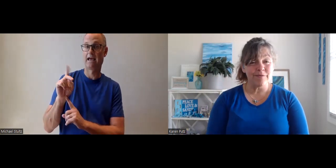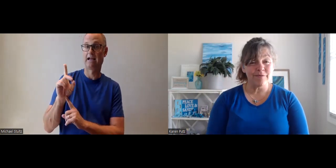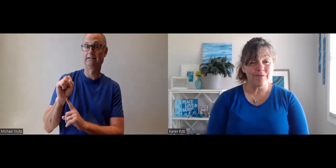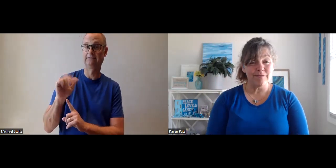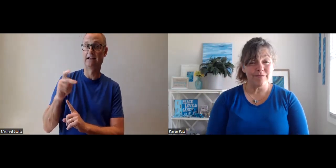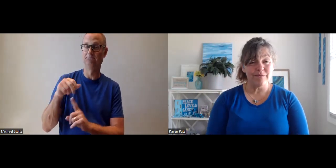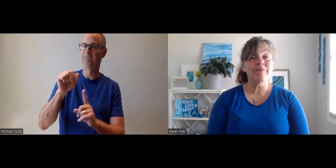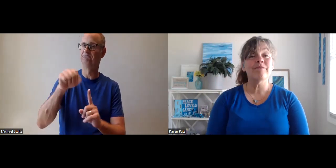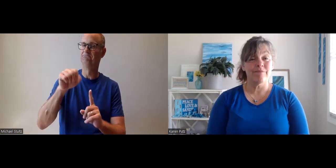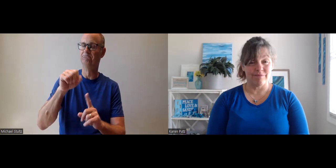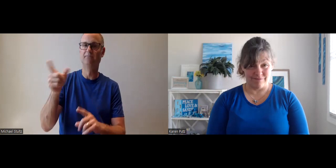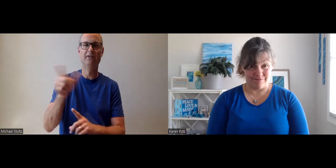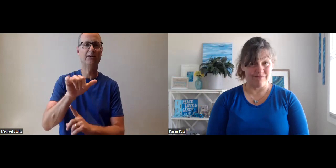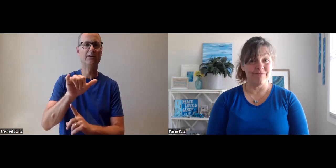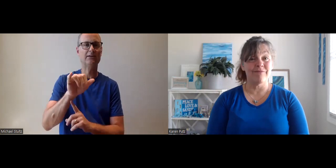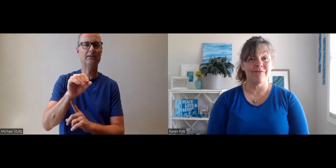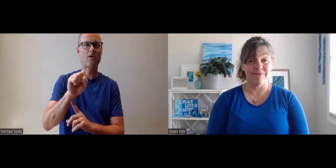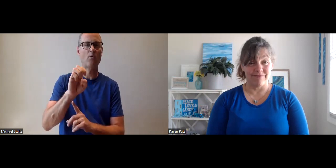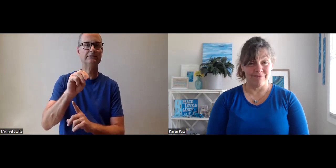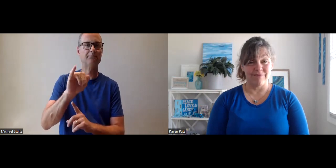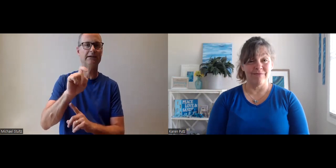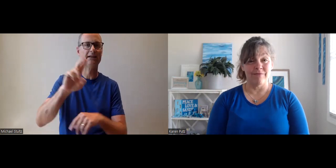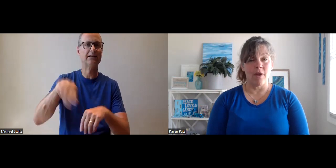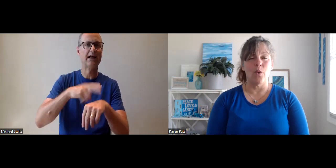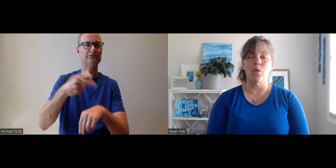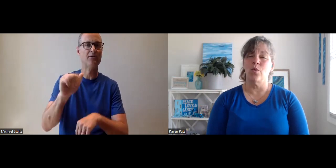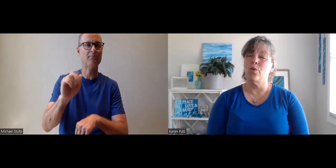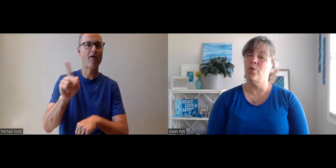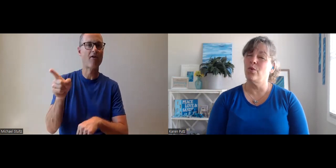You know, taking through all the photographs, looking back, what was your, uh,